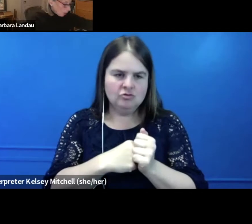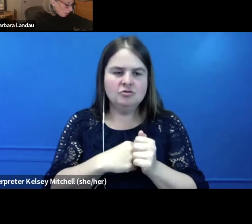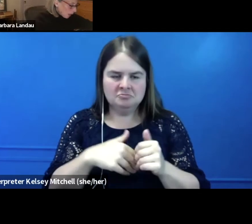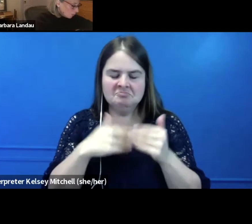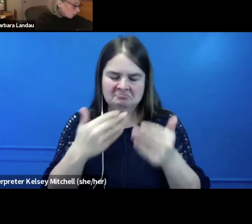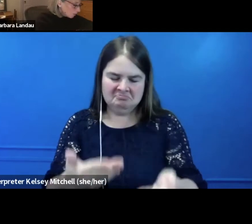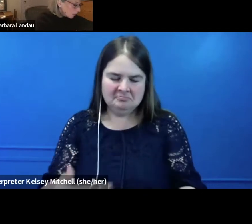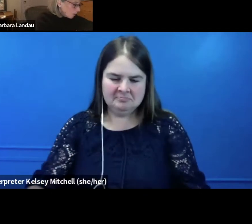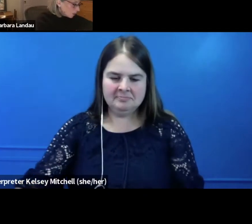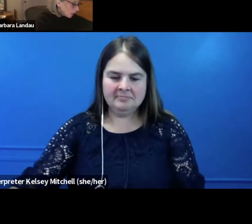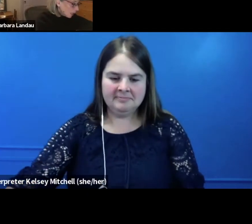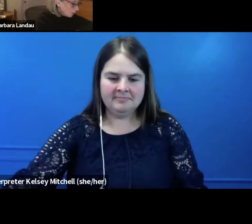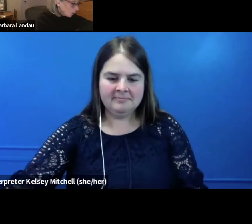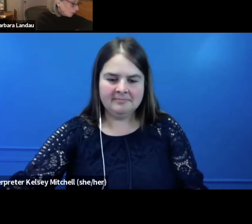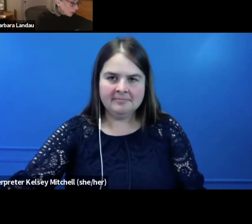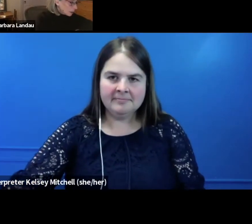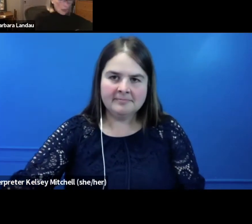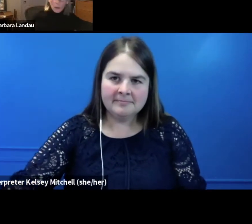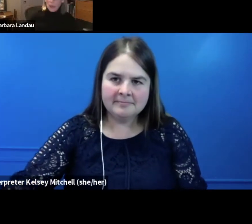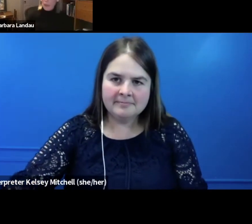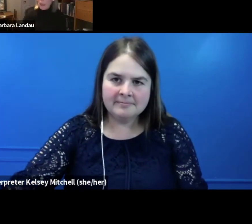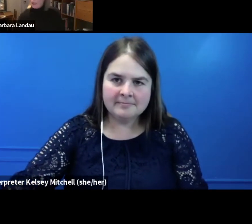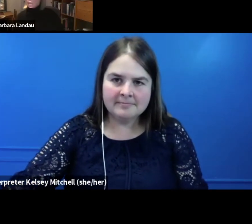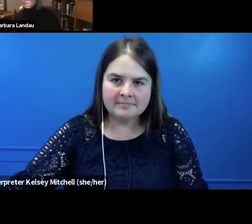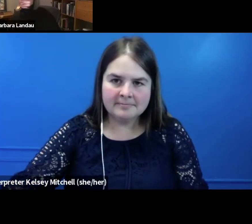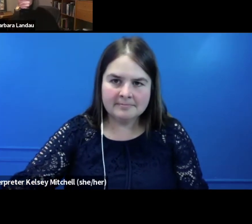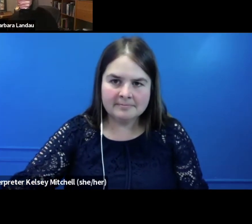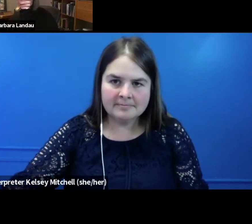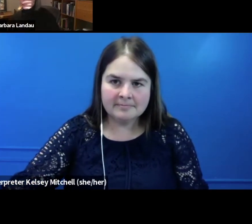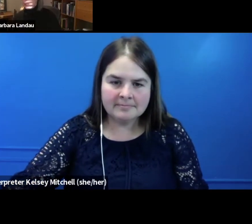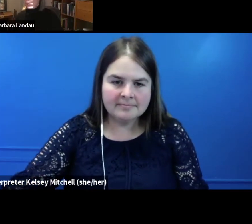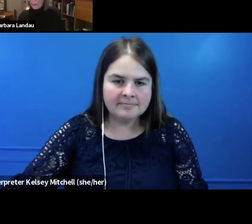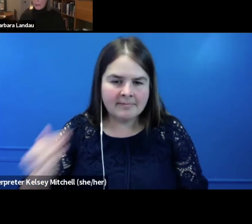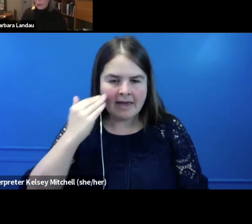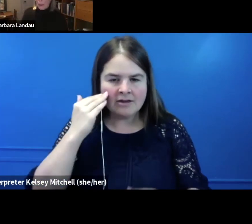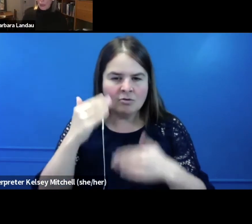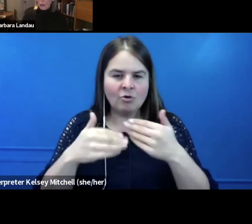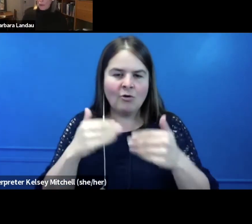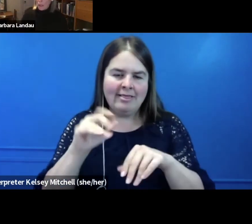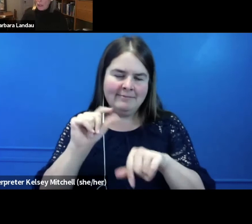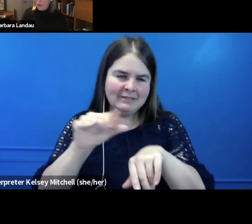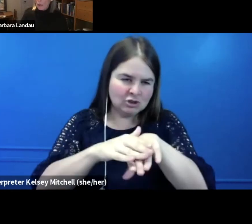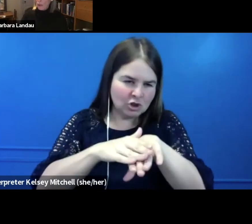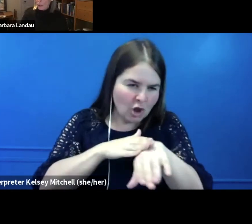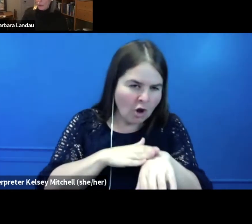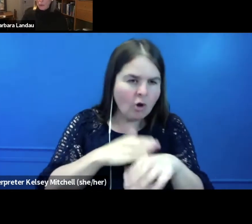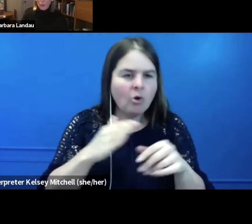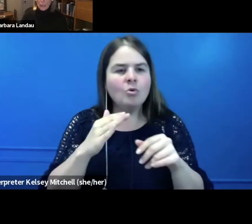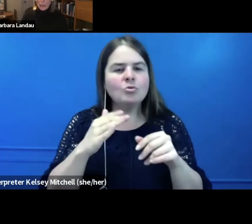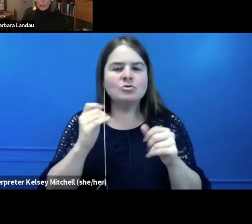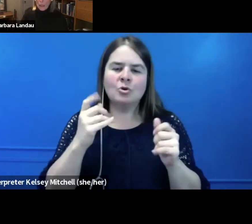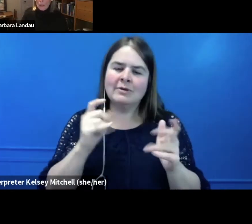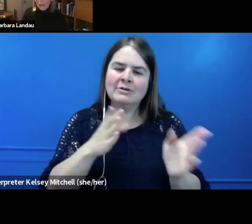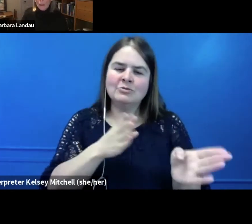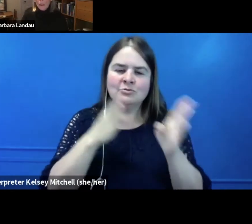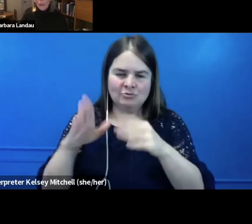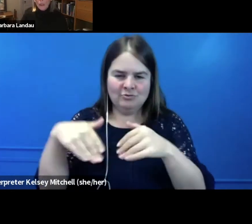mindful of time because i am going a bit slower and i may end up skipping a little bit of the material to so we can